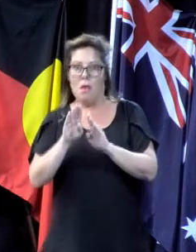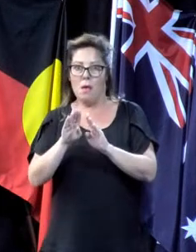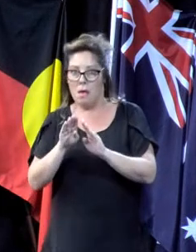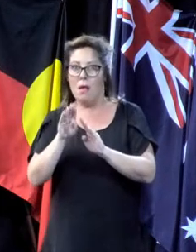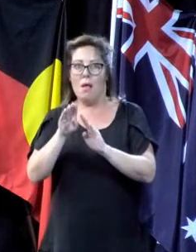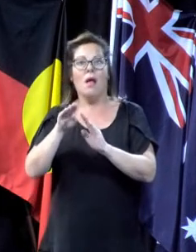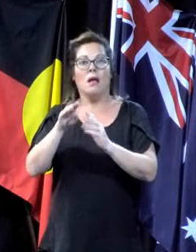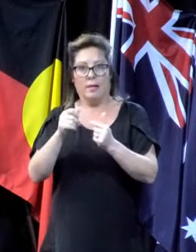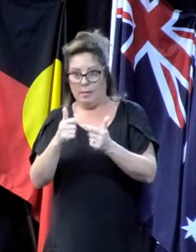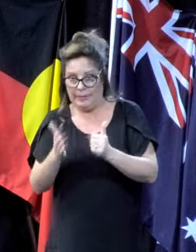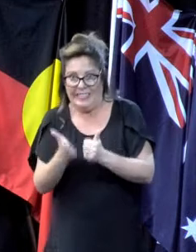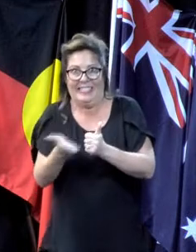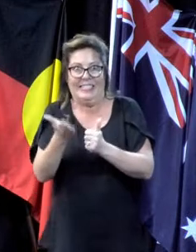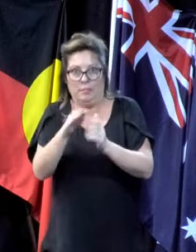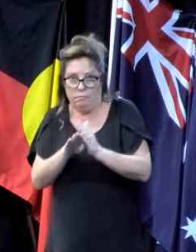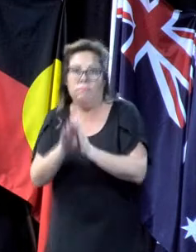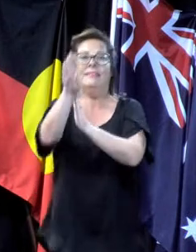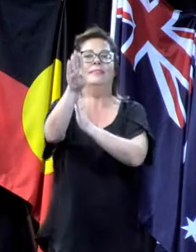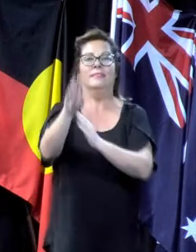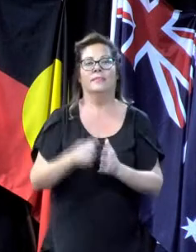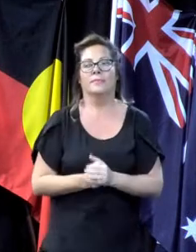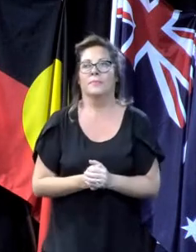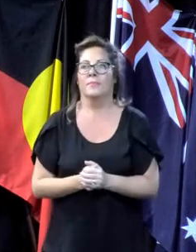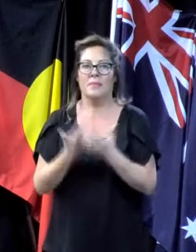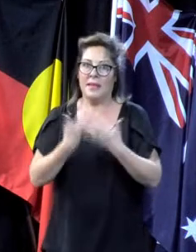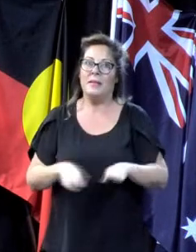As with Bowen State High School, we utilize what was our existing,